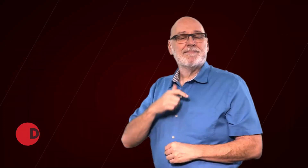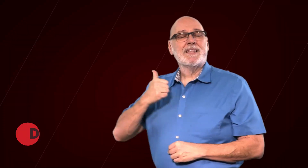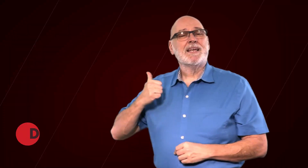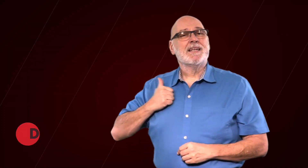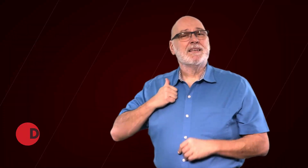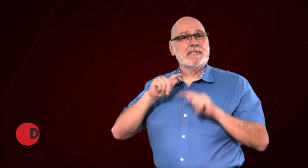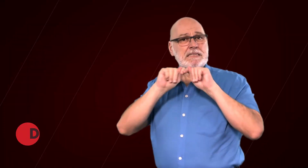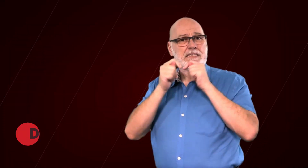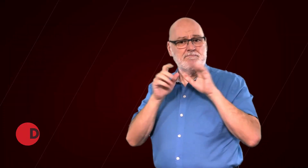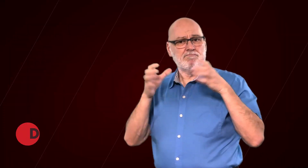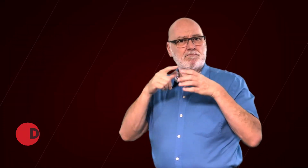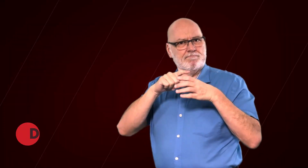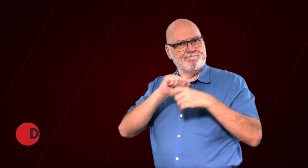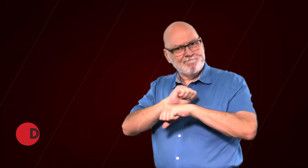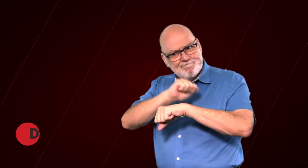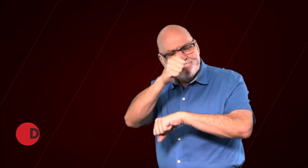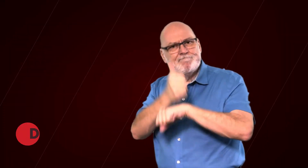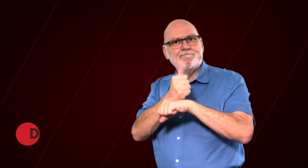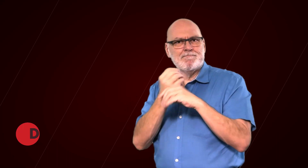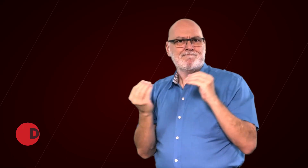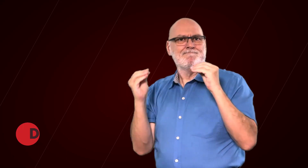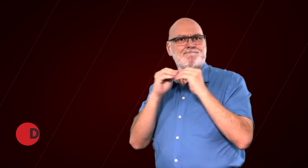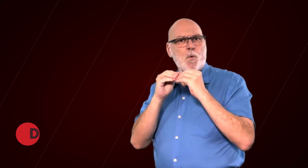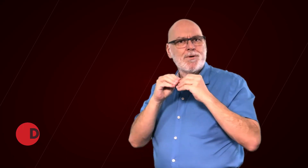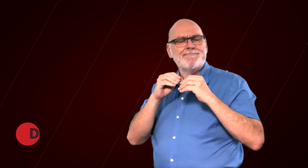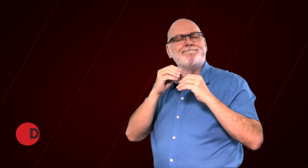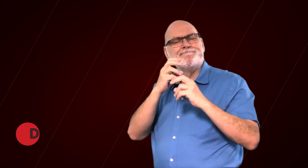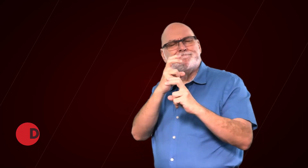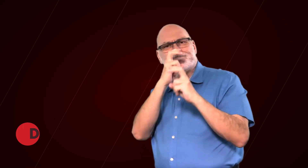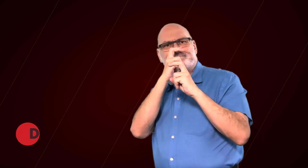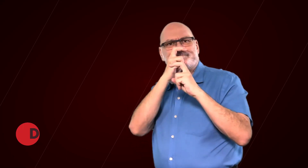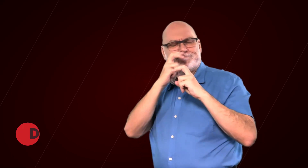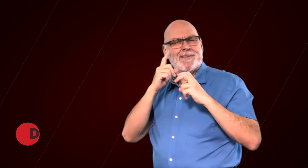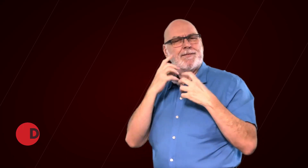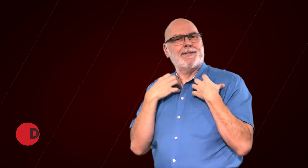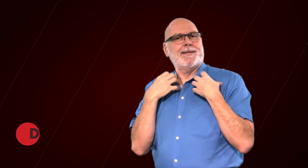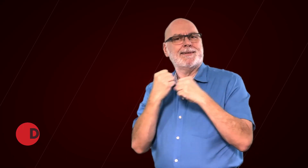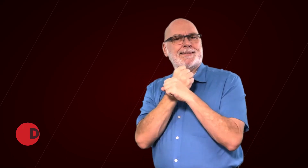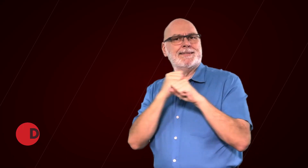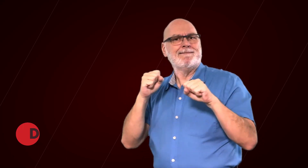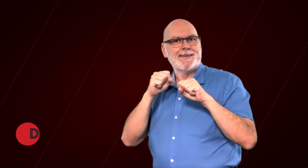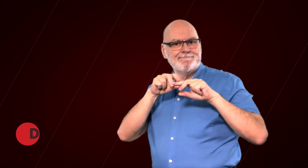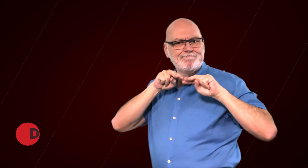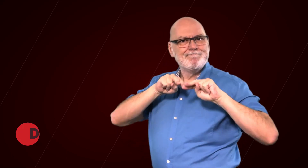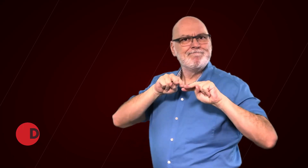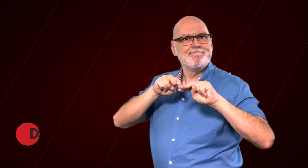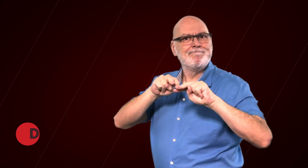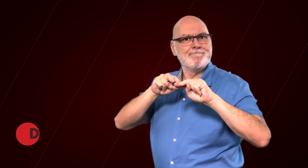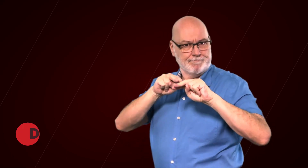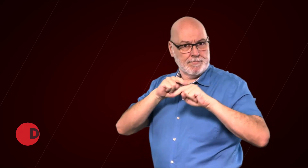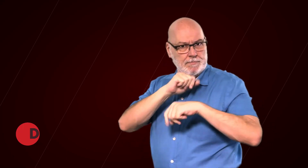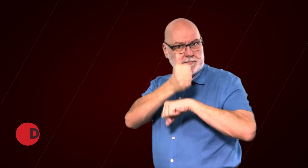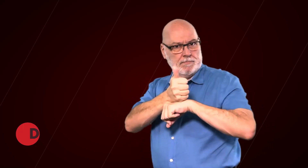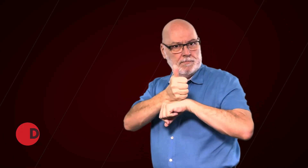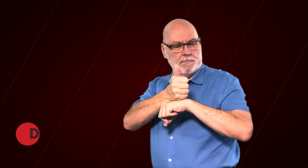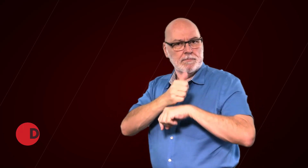[Anselmo]: Is Team Canada implementing additional health and safety measures?